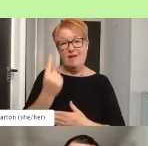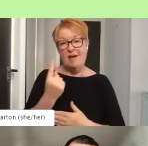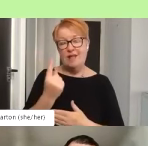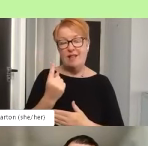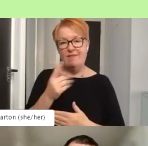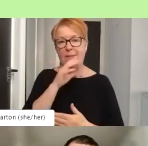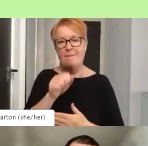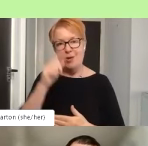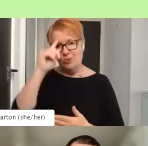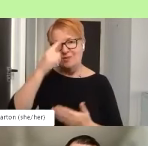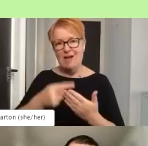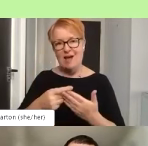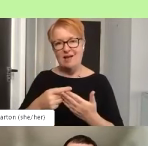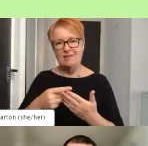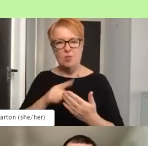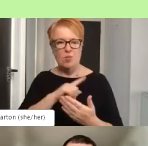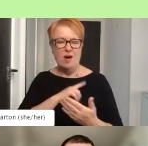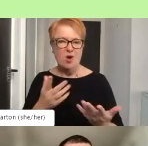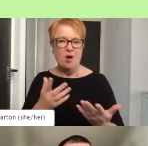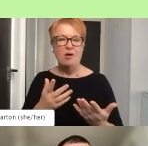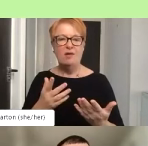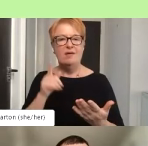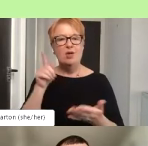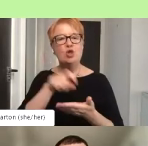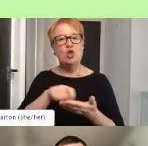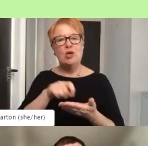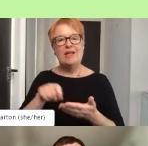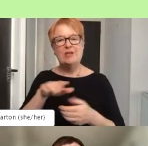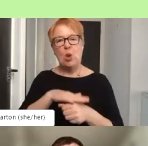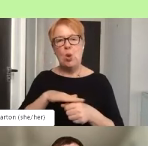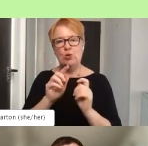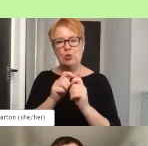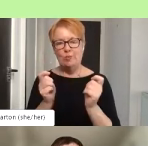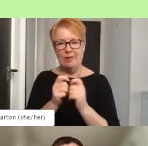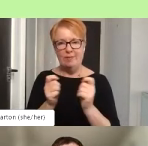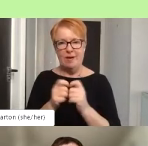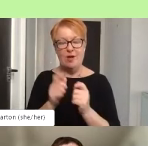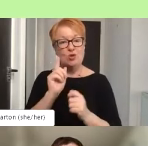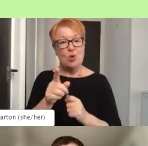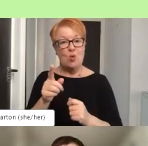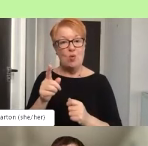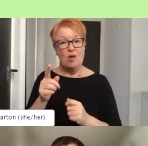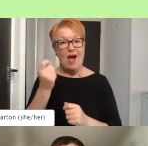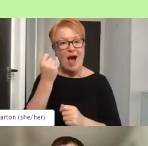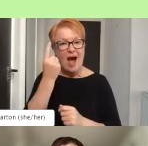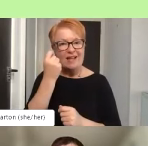So, thinking about this idea of like, imagining original artworks in times of crisis, you